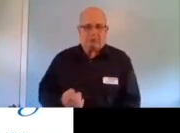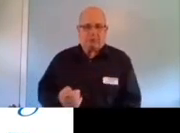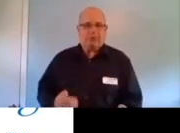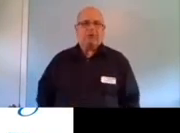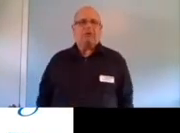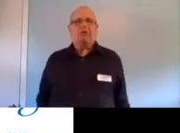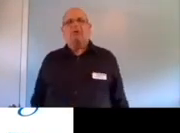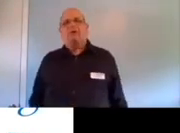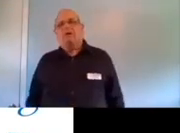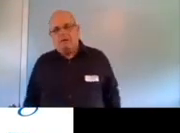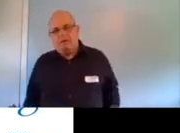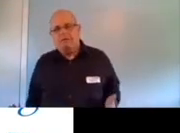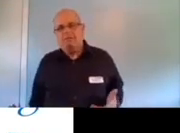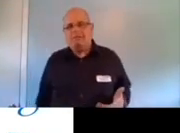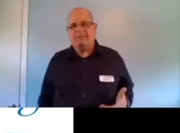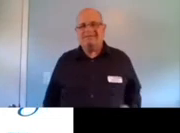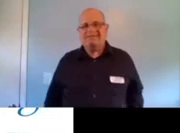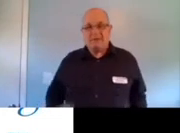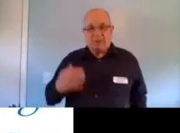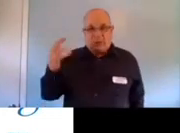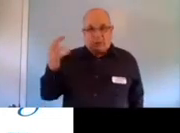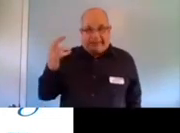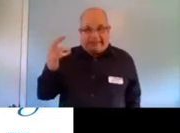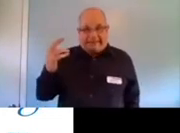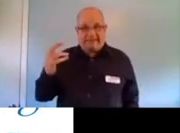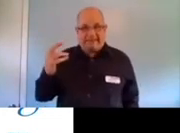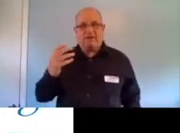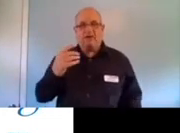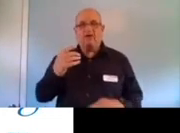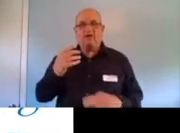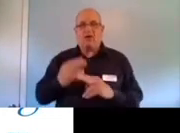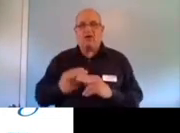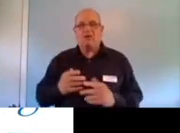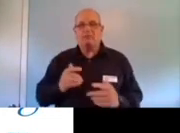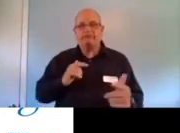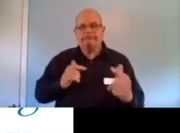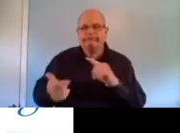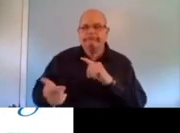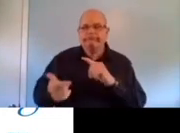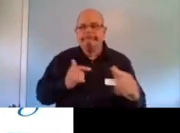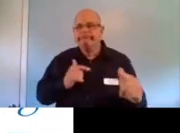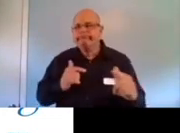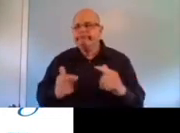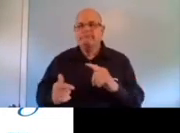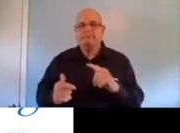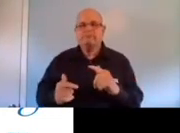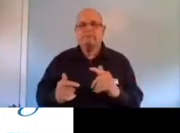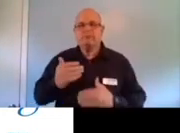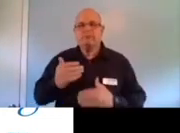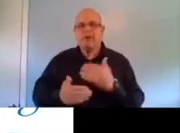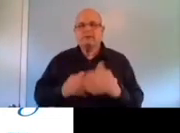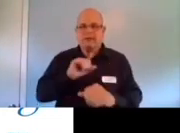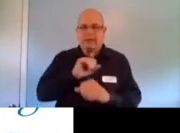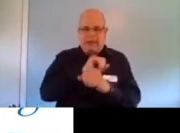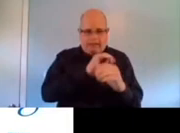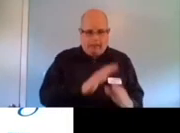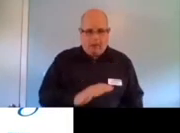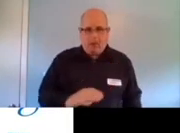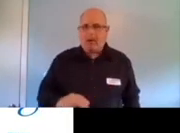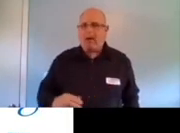so the reason it's called an interactive process is the employee or the applicants is not really